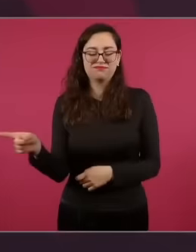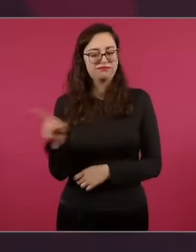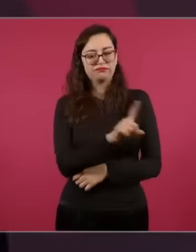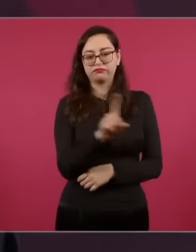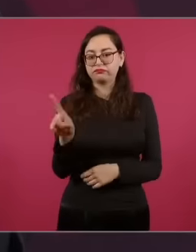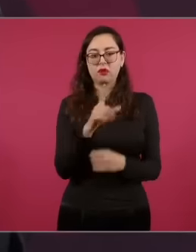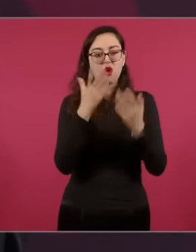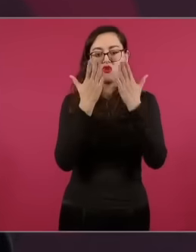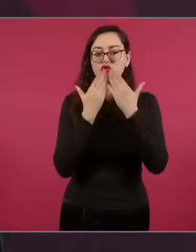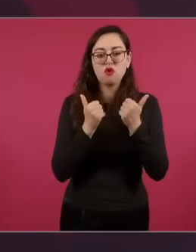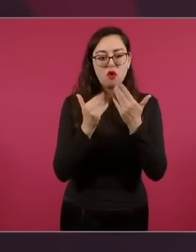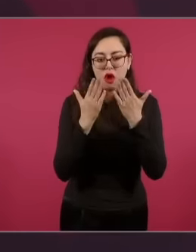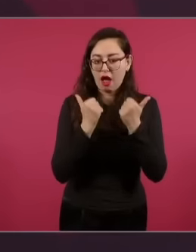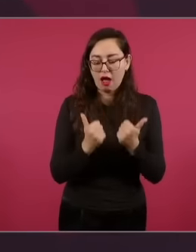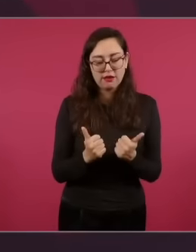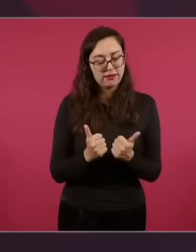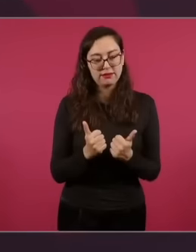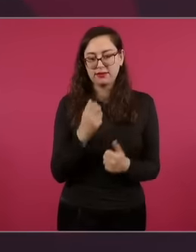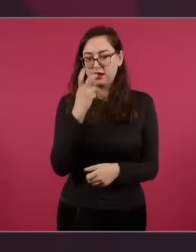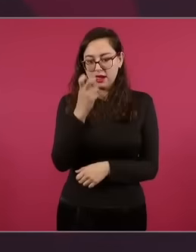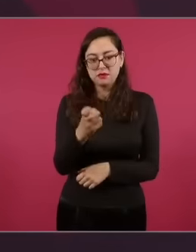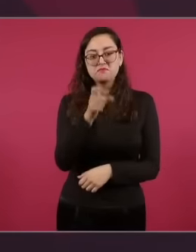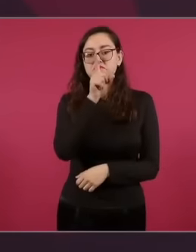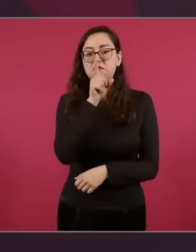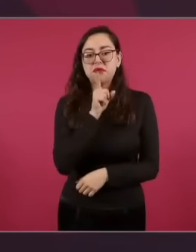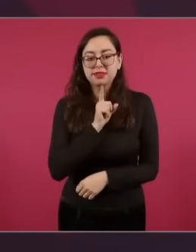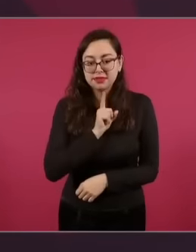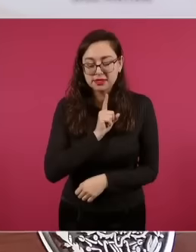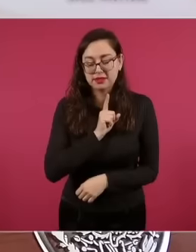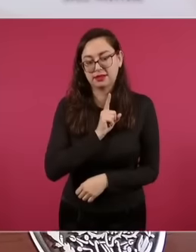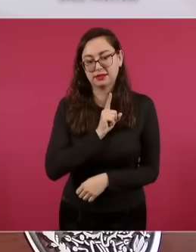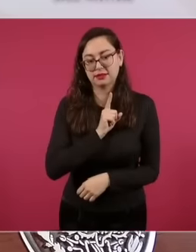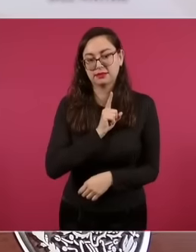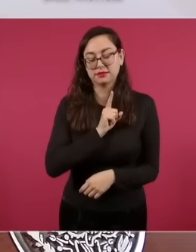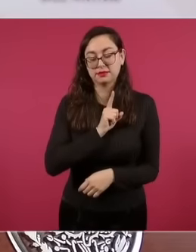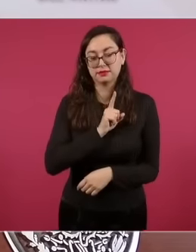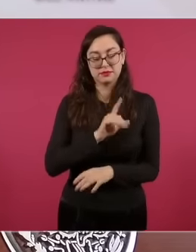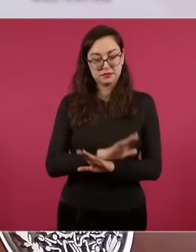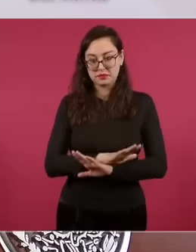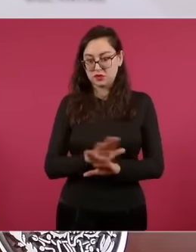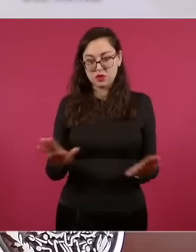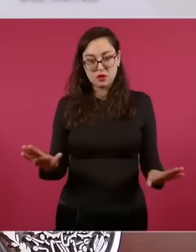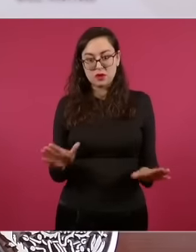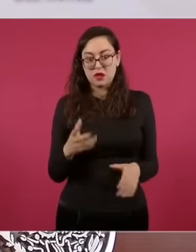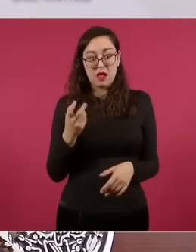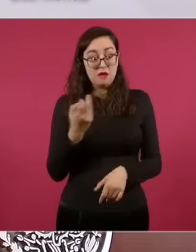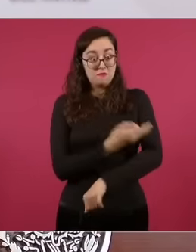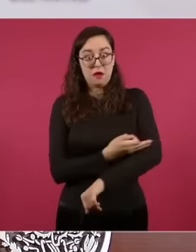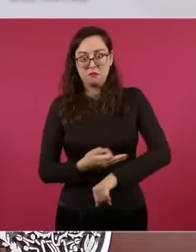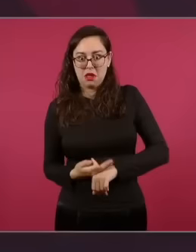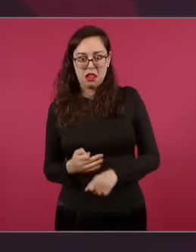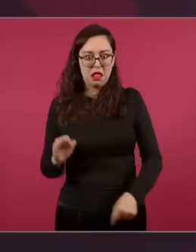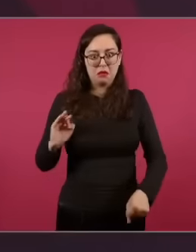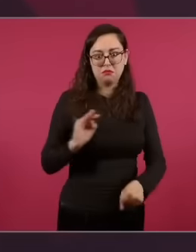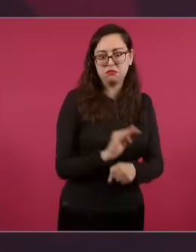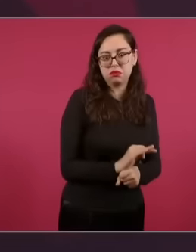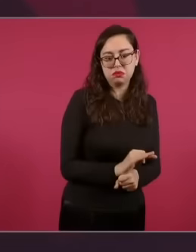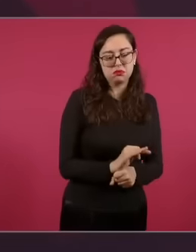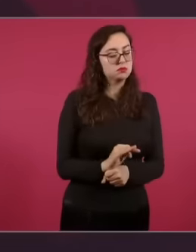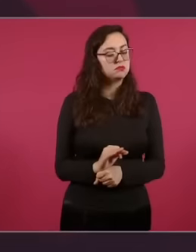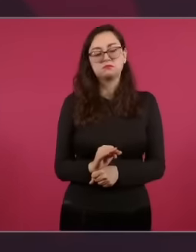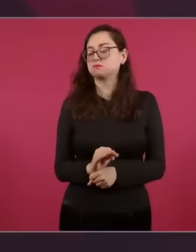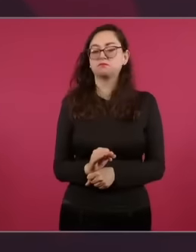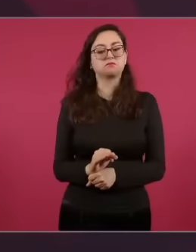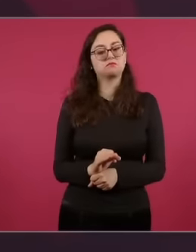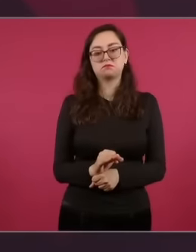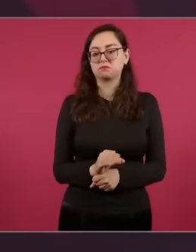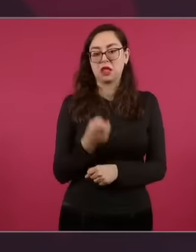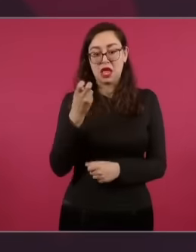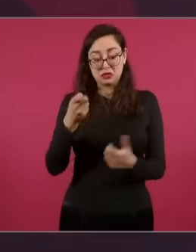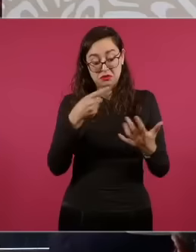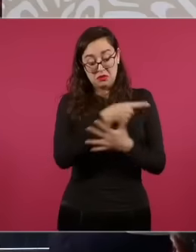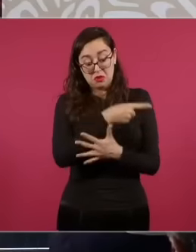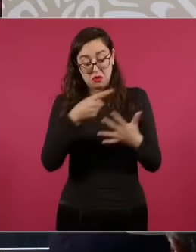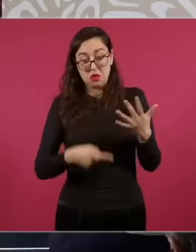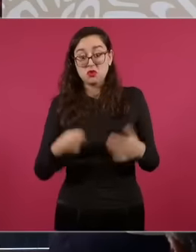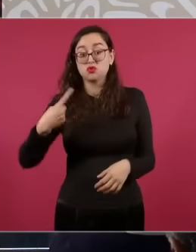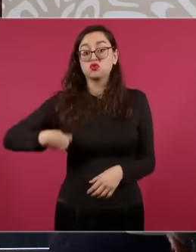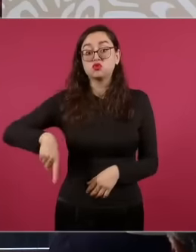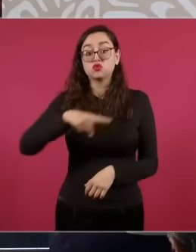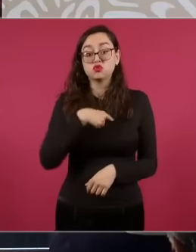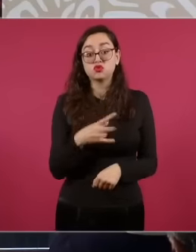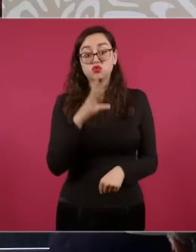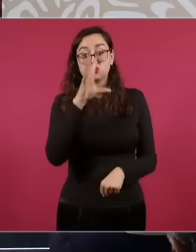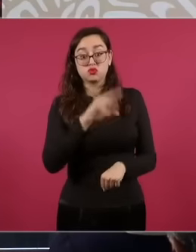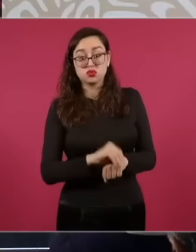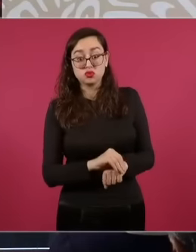there is no nepotism, there is no corruption, none of those scourges, but on the IMU train there was a president.